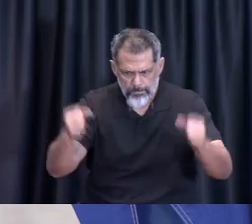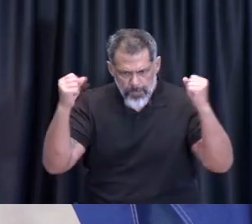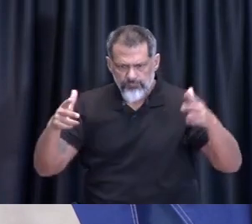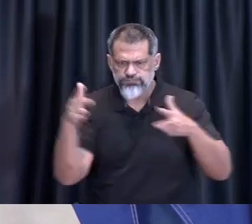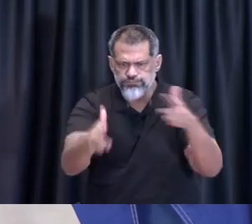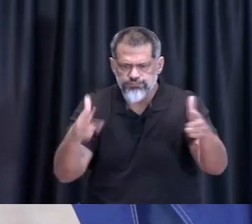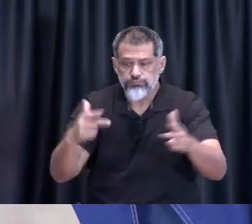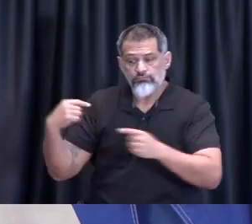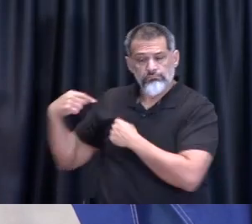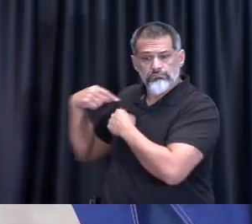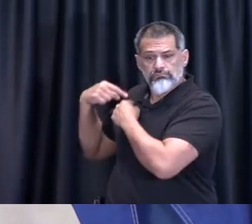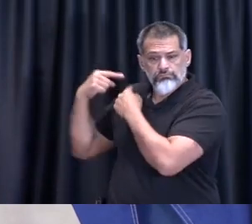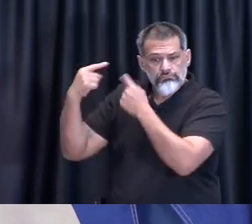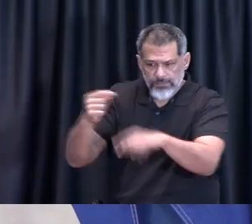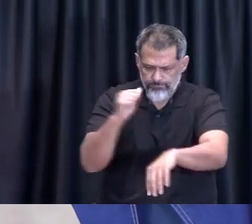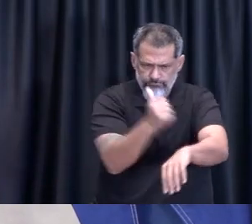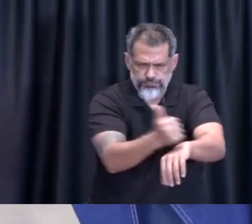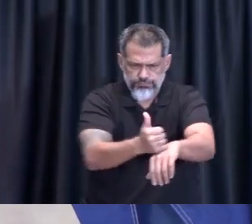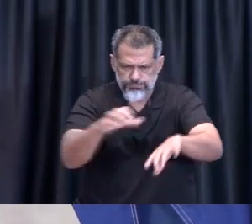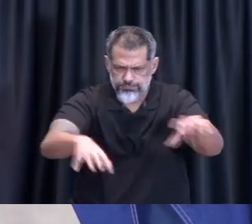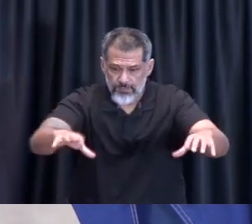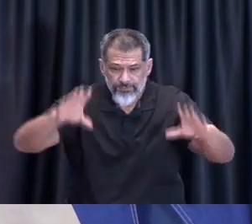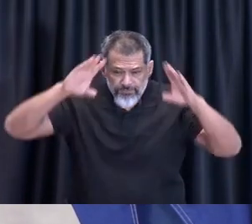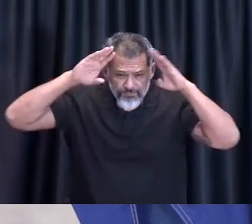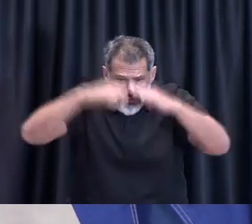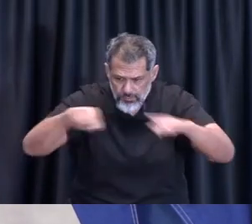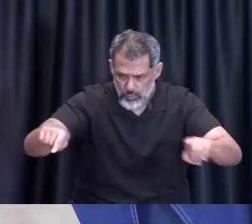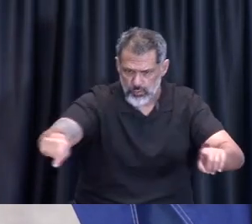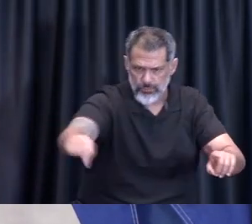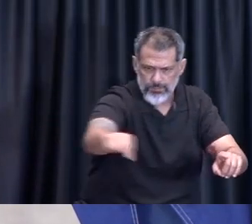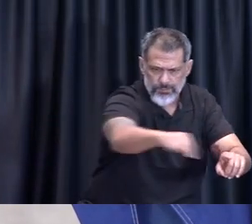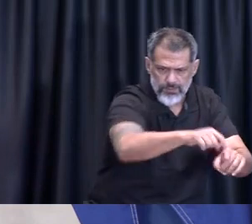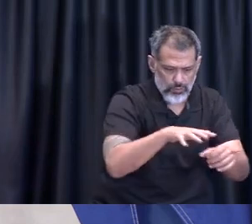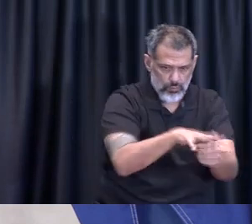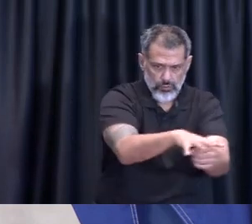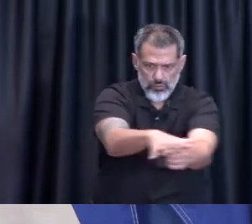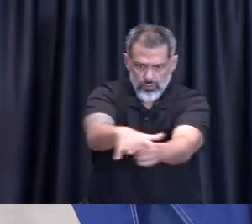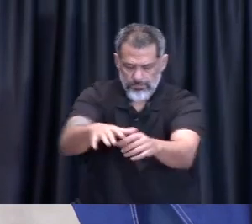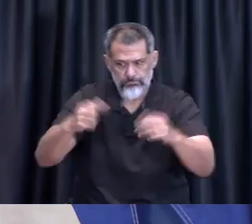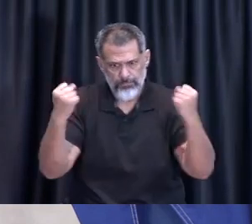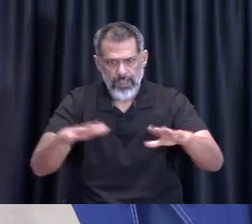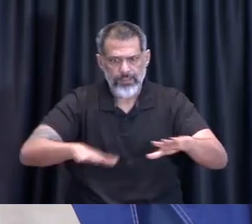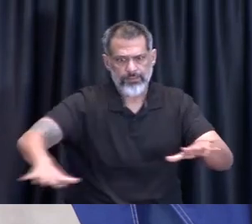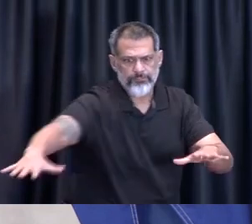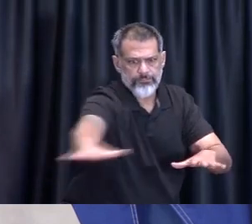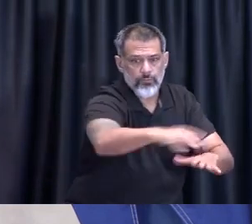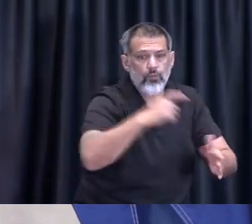on hyper, hyper local mobile clinics offering third doses in areas where we know that vaccination